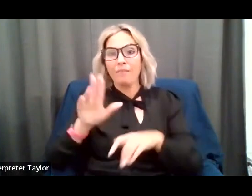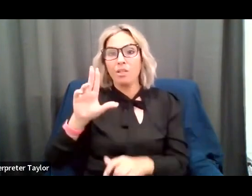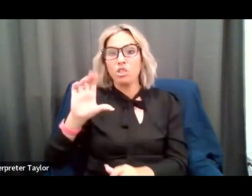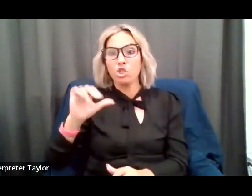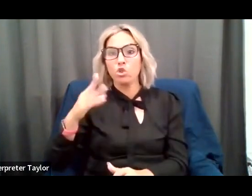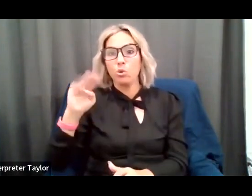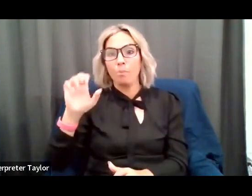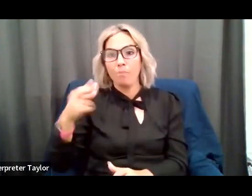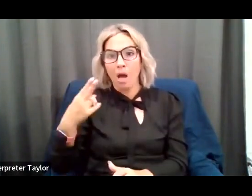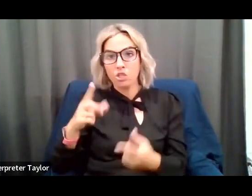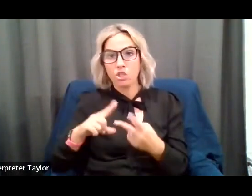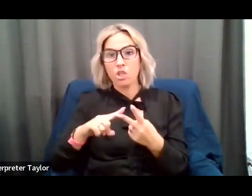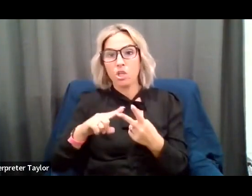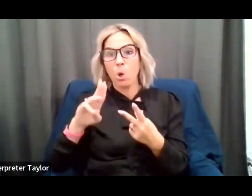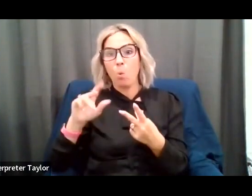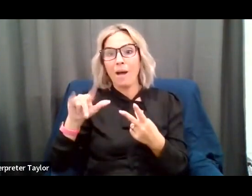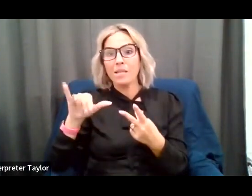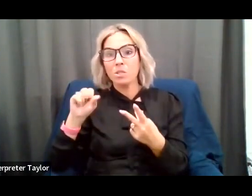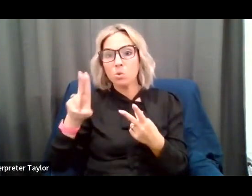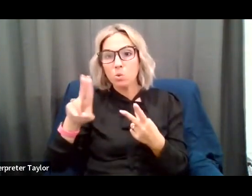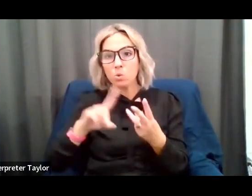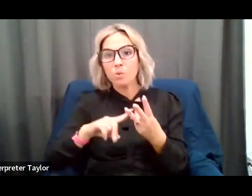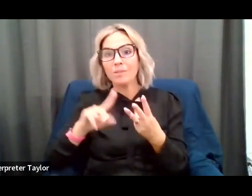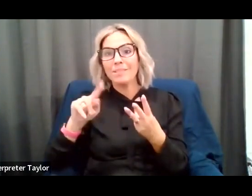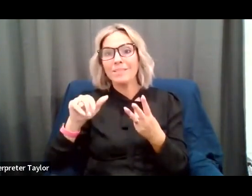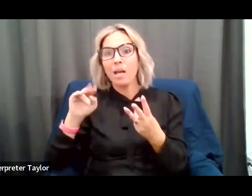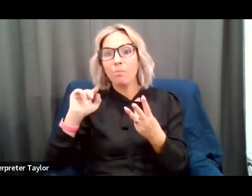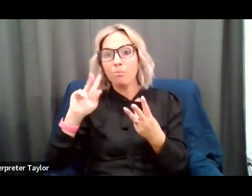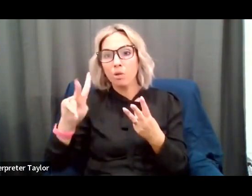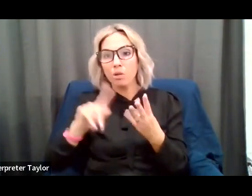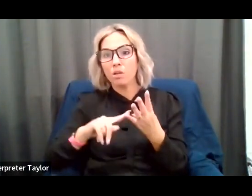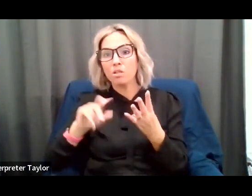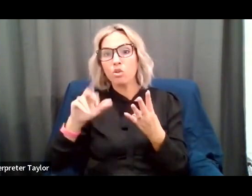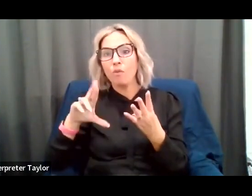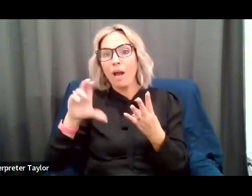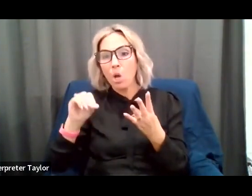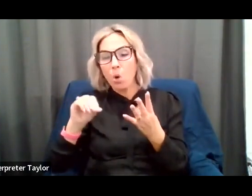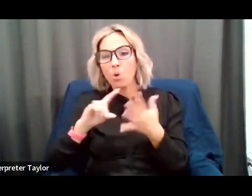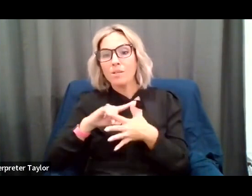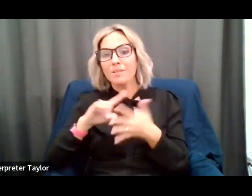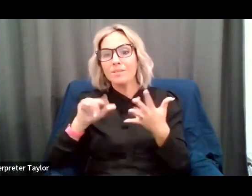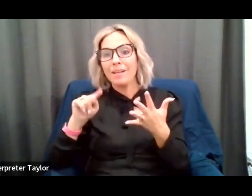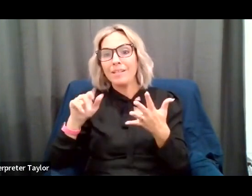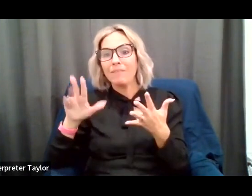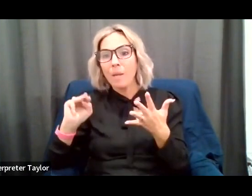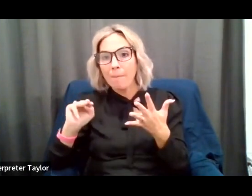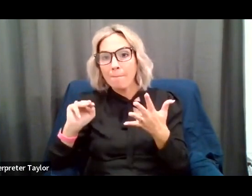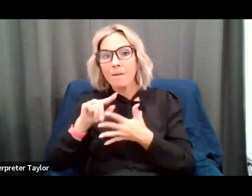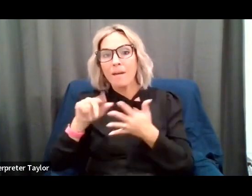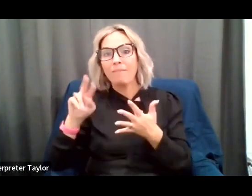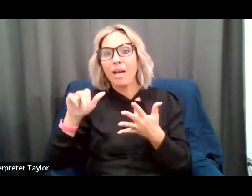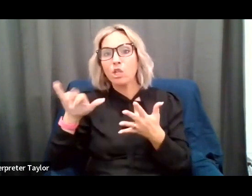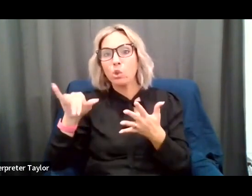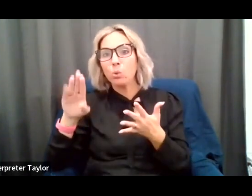Kawaiisu, Kitanemuk, Serrano, Tataviam, Vai-Vanyume, and to